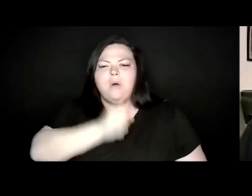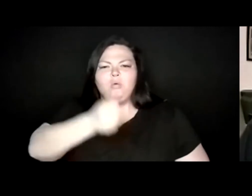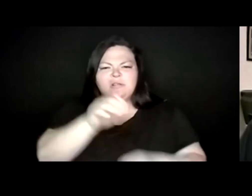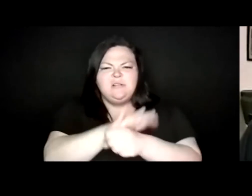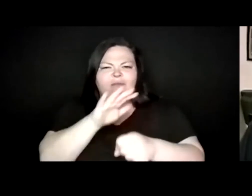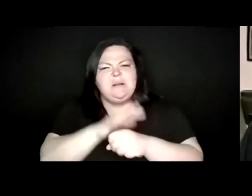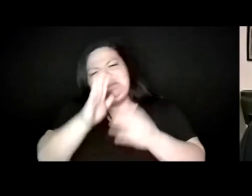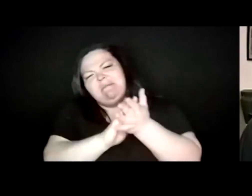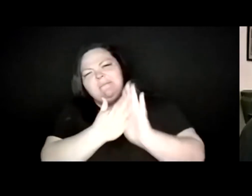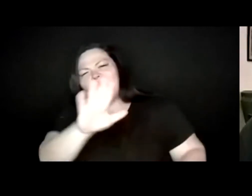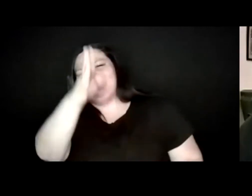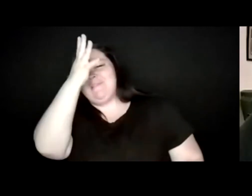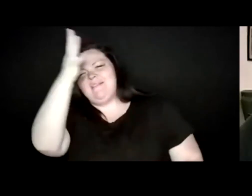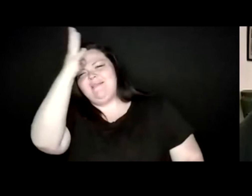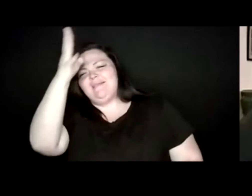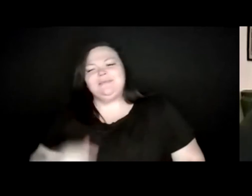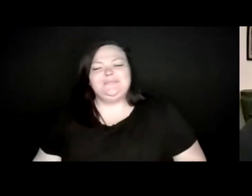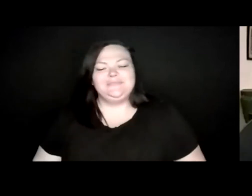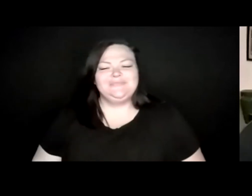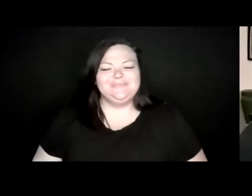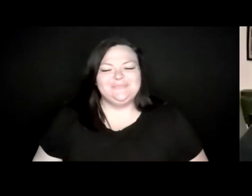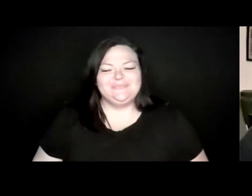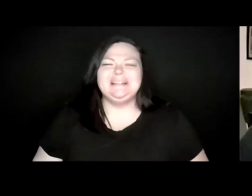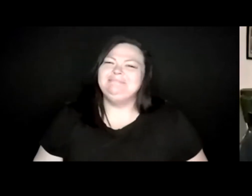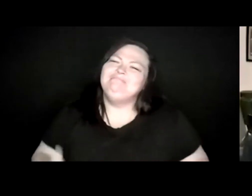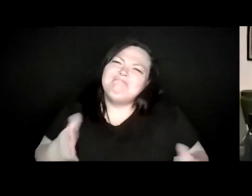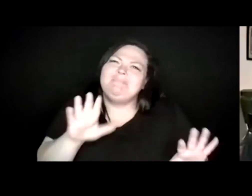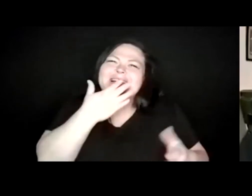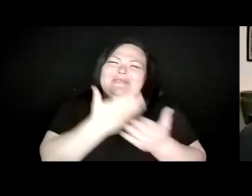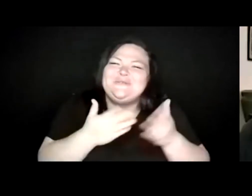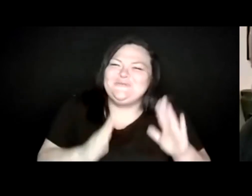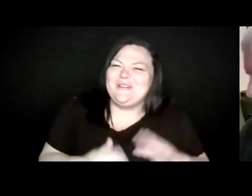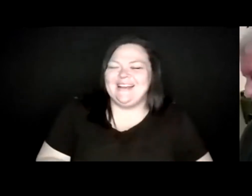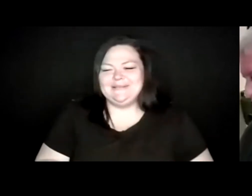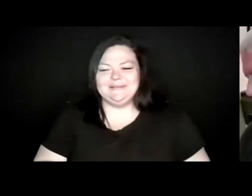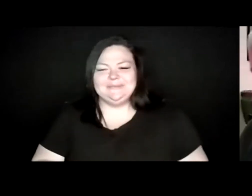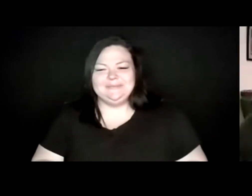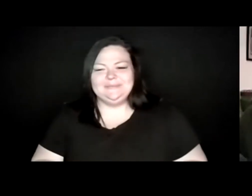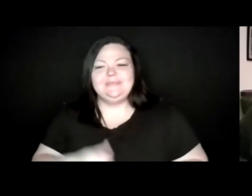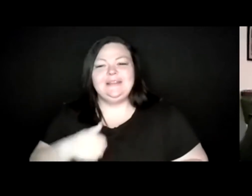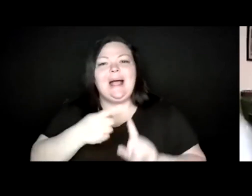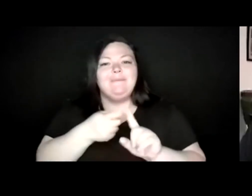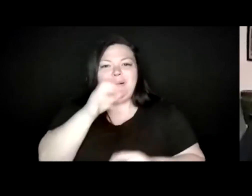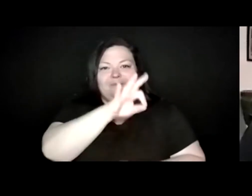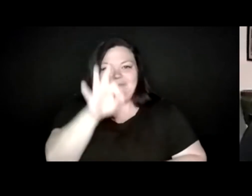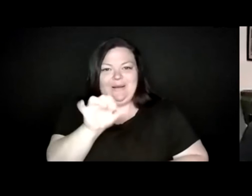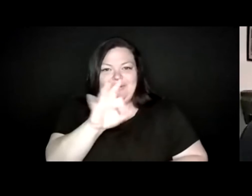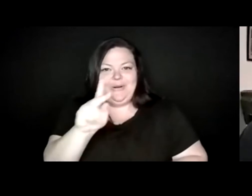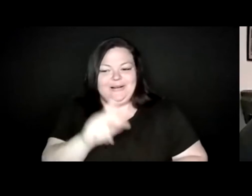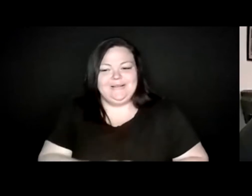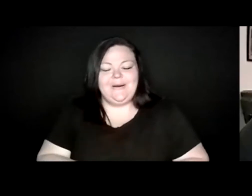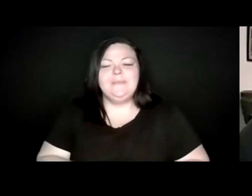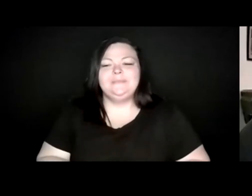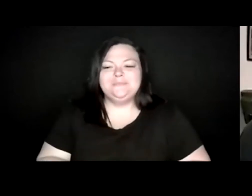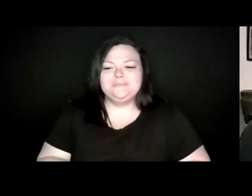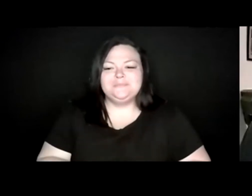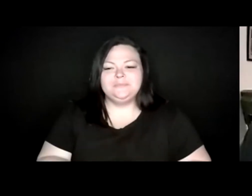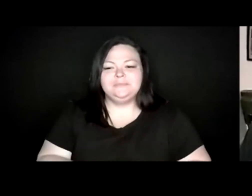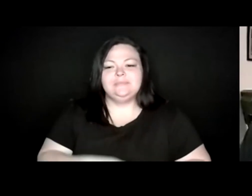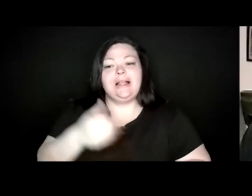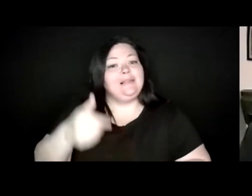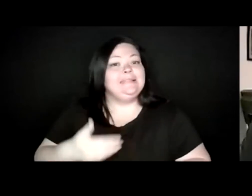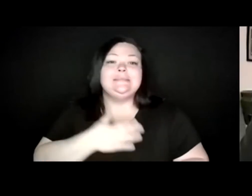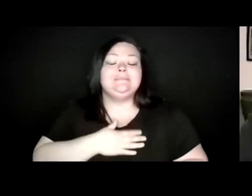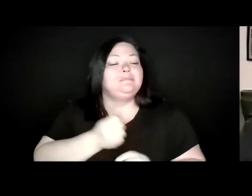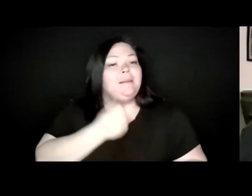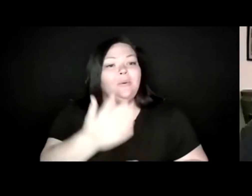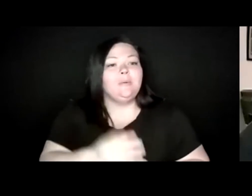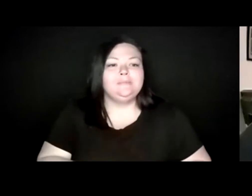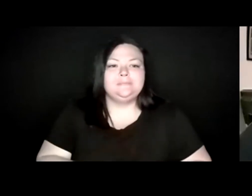but in a good way and, uh, I'm from Fayetteville, Arkansas and this is my poem. By the way I